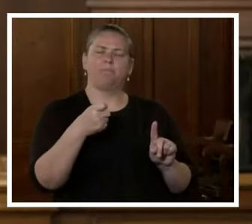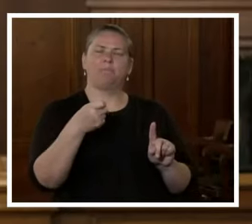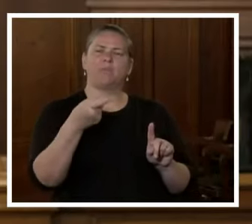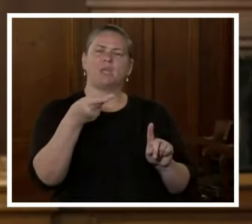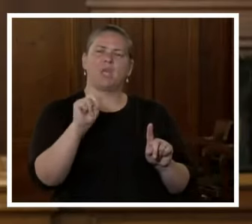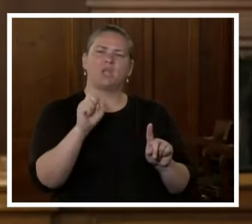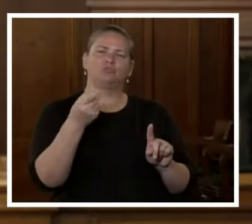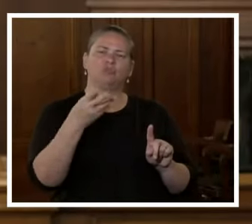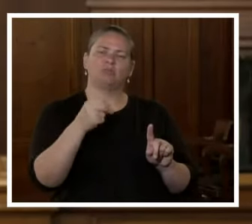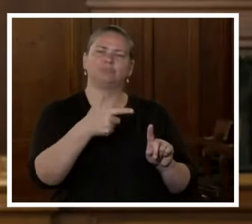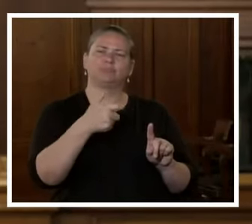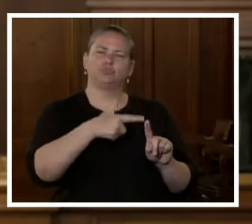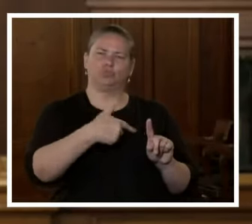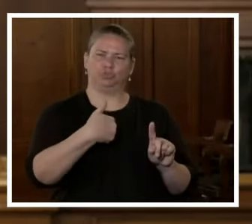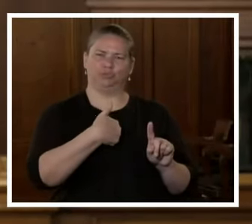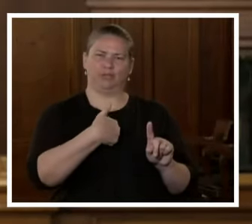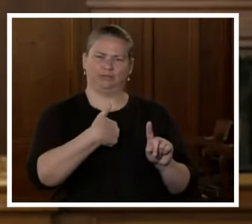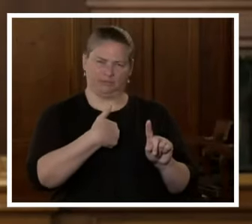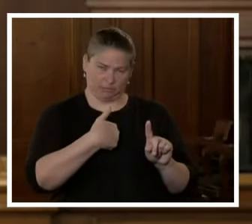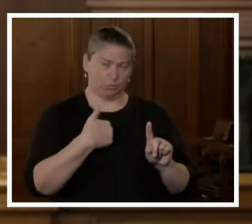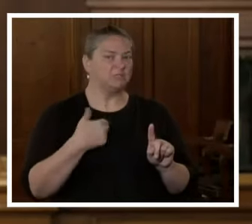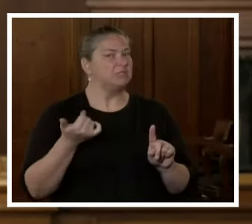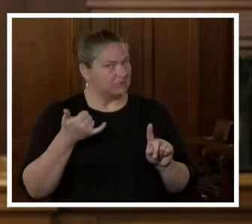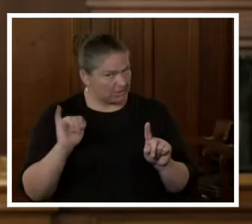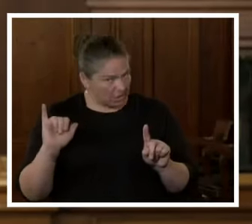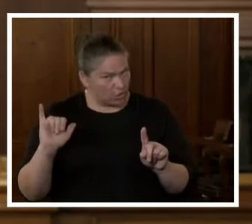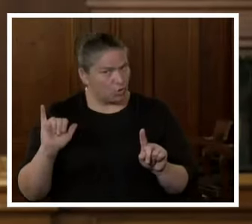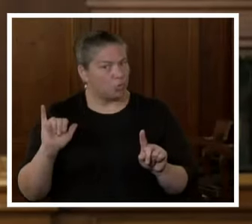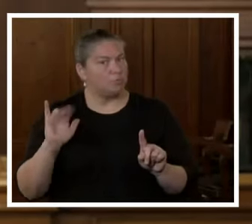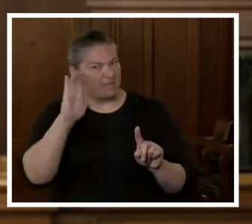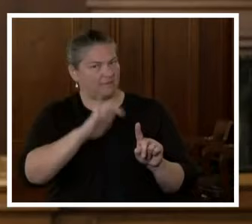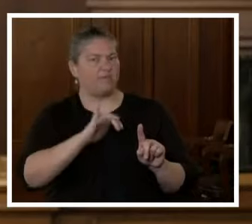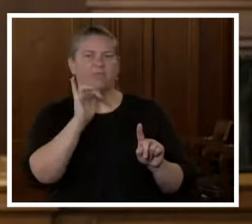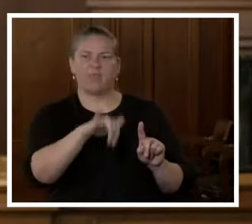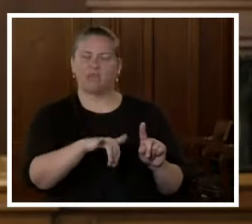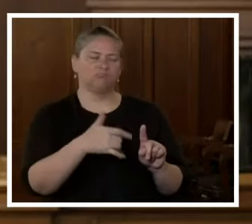TWO DIFFERENT CALIBER CASINGS THAT WE BELIEVE BELONG TO THE